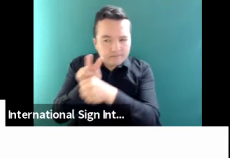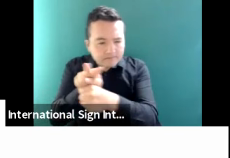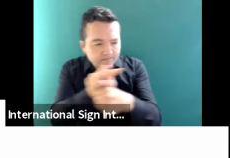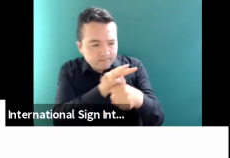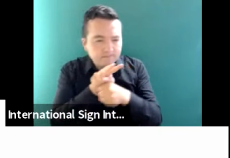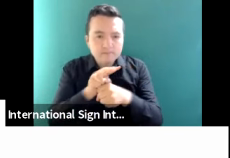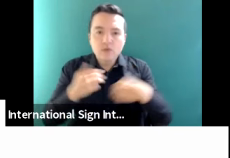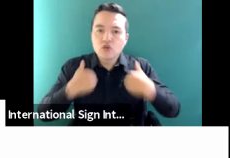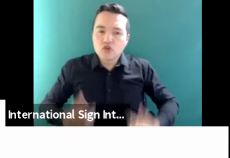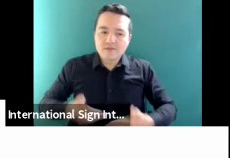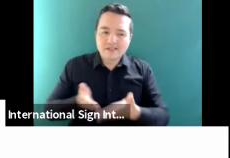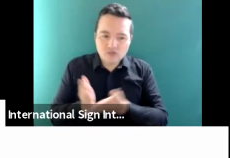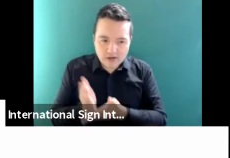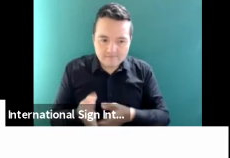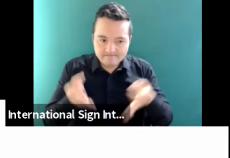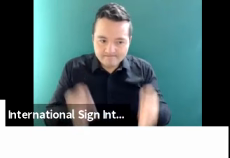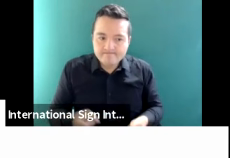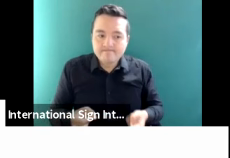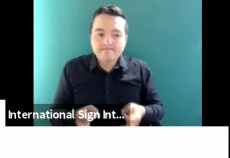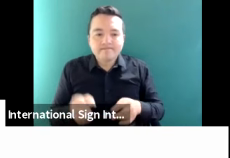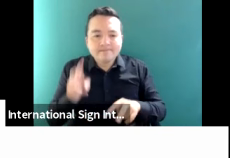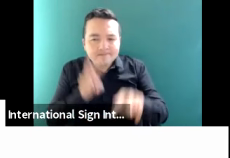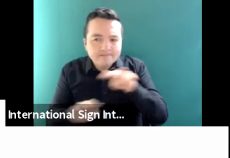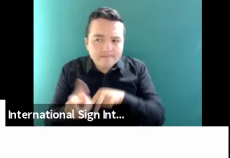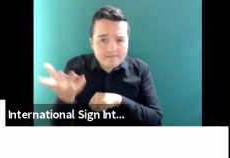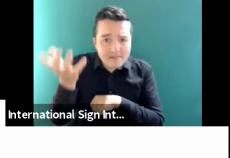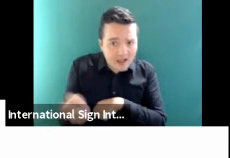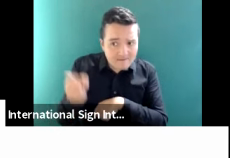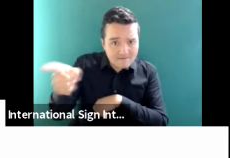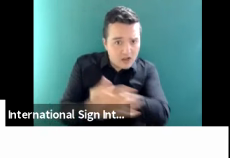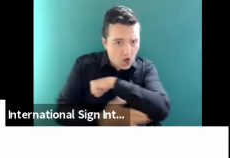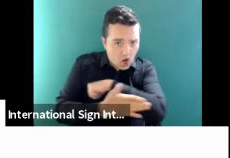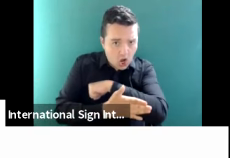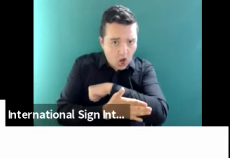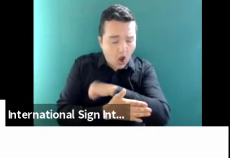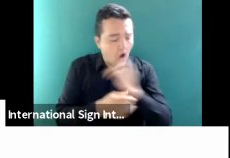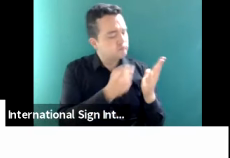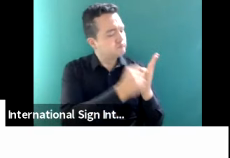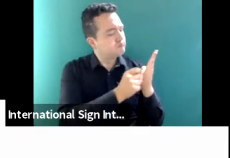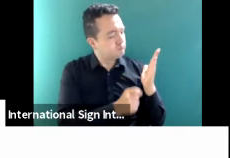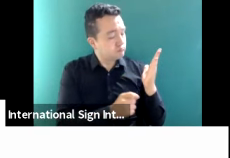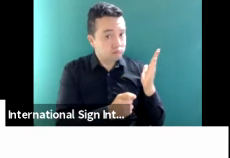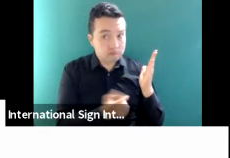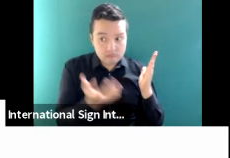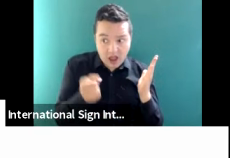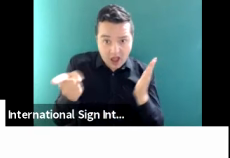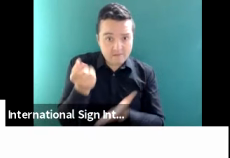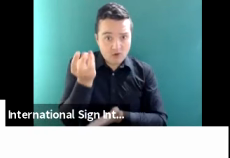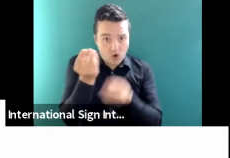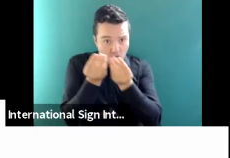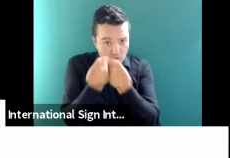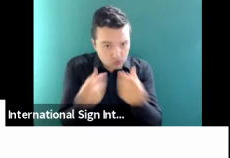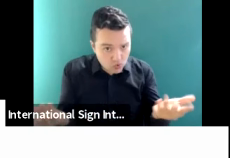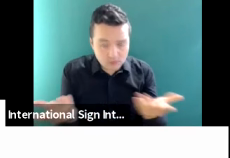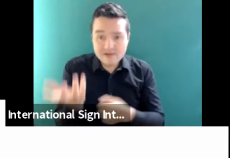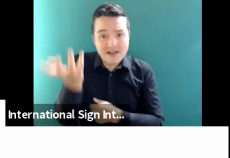So this is for the country commitments.